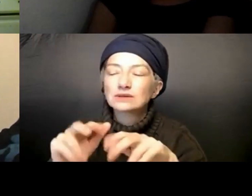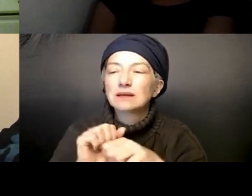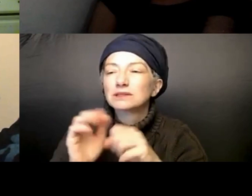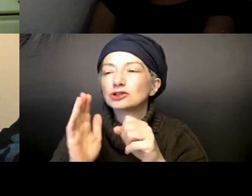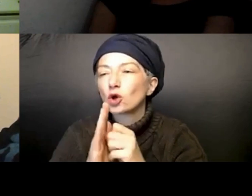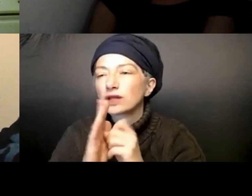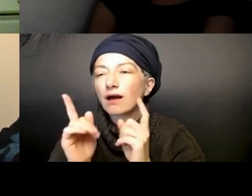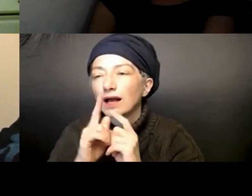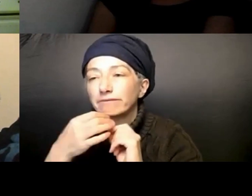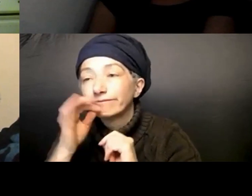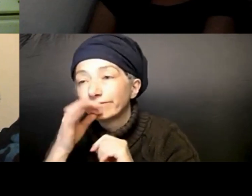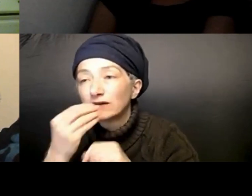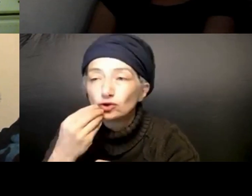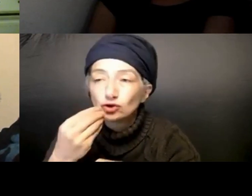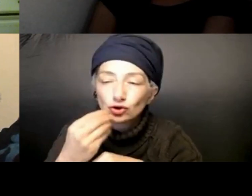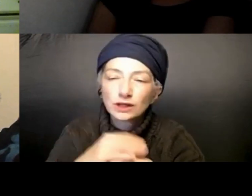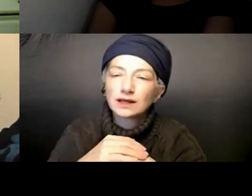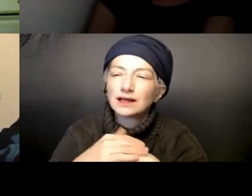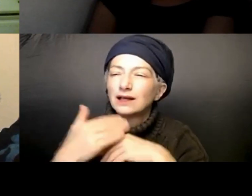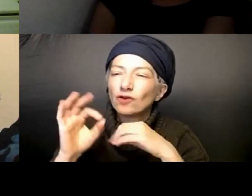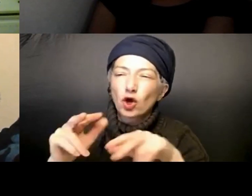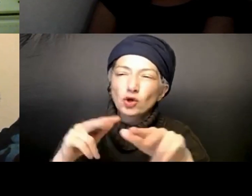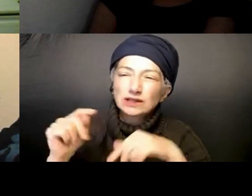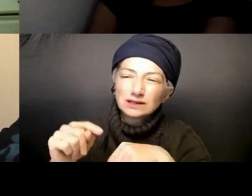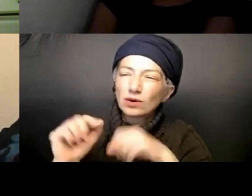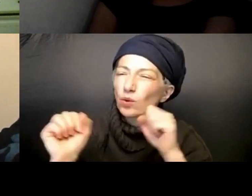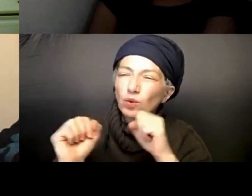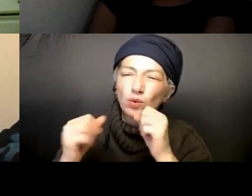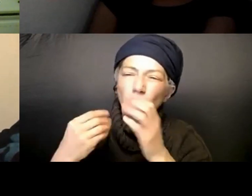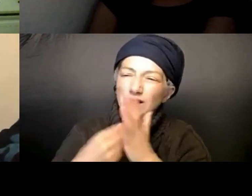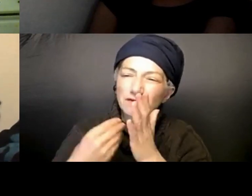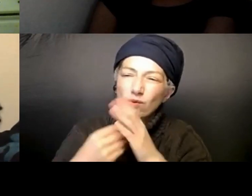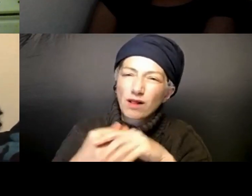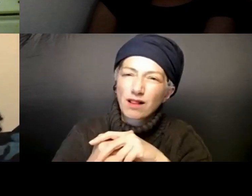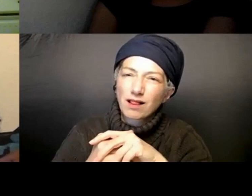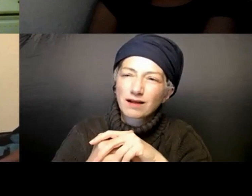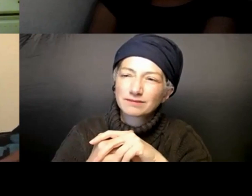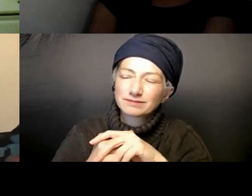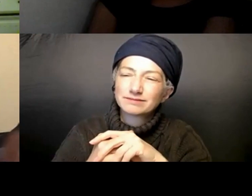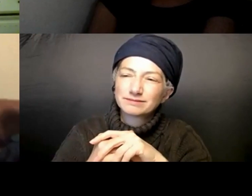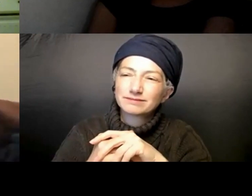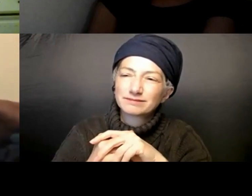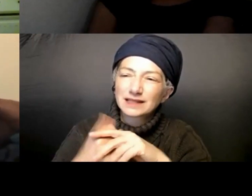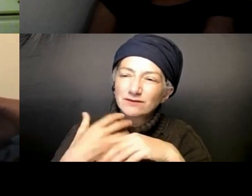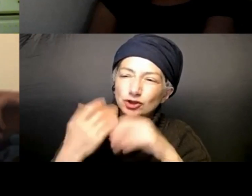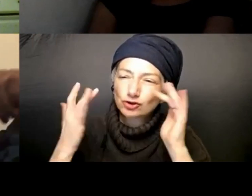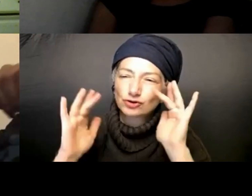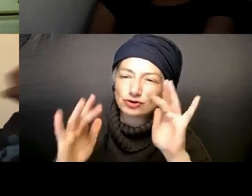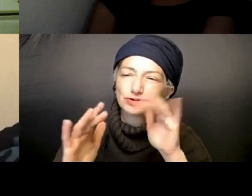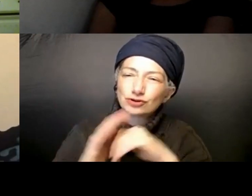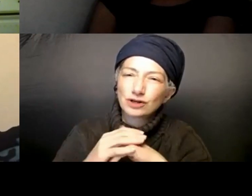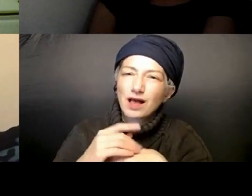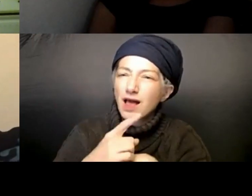It was so, so much valued, the space that you created. And I really want to acknowledge all the work that you have done